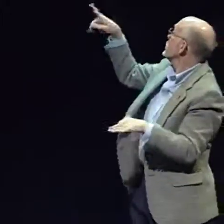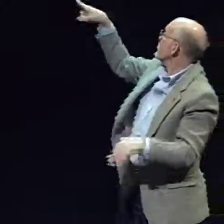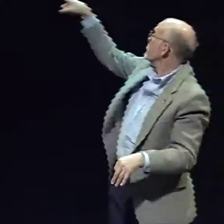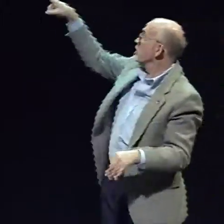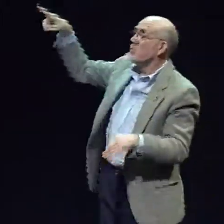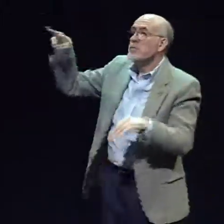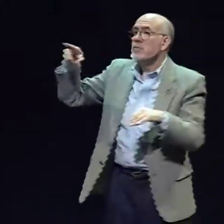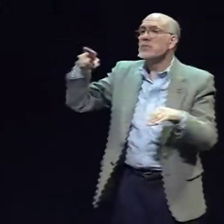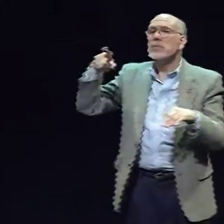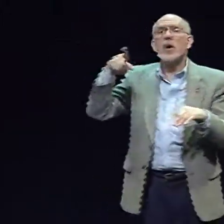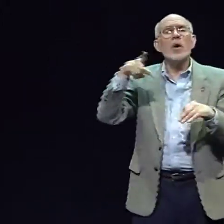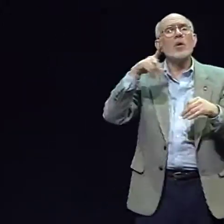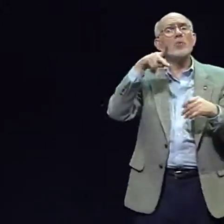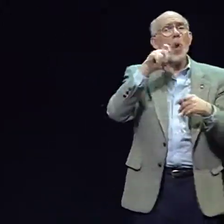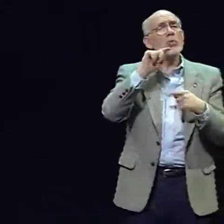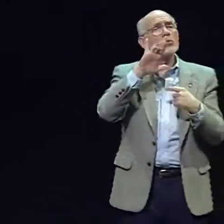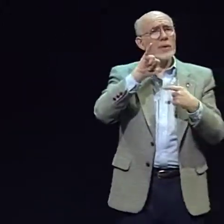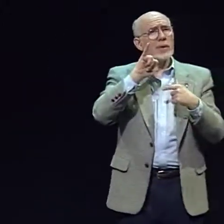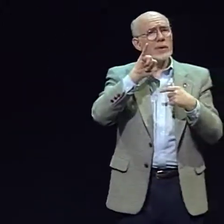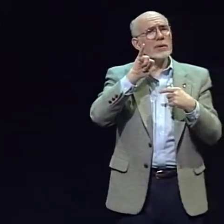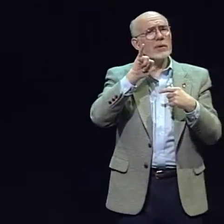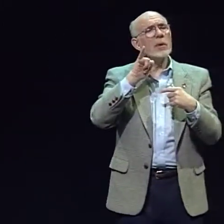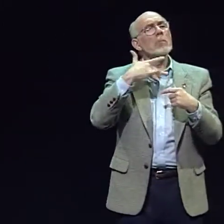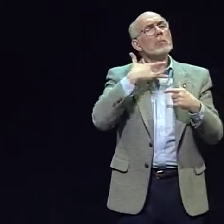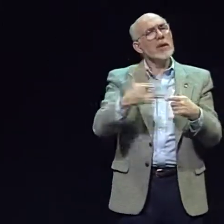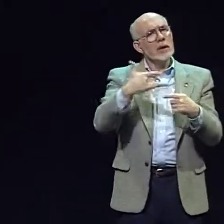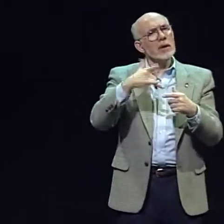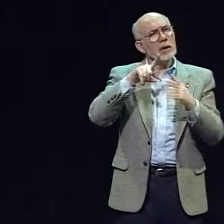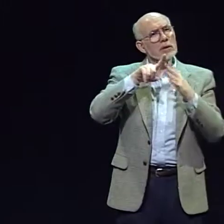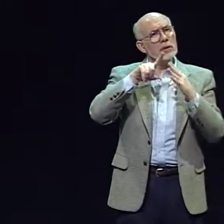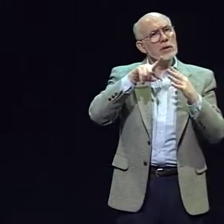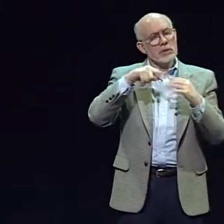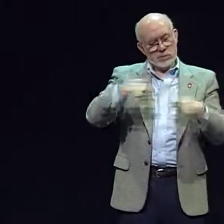AND CONSIDER THE PROCESS, NOT JUST THE PRODUCT.